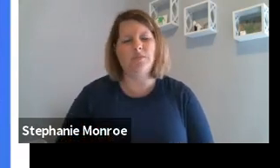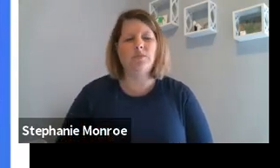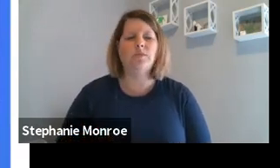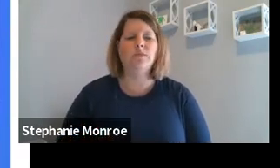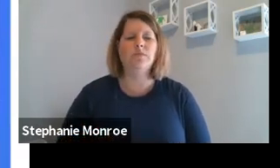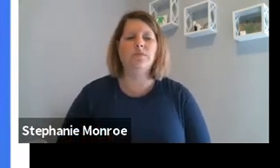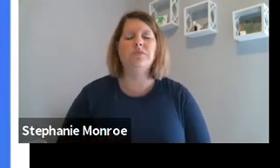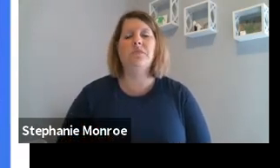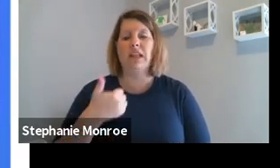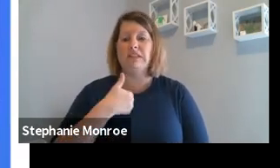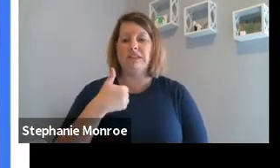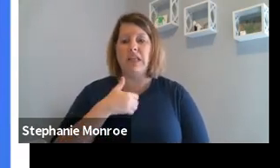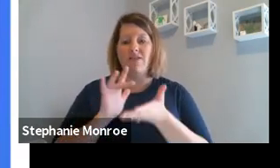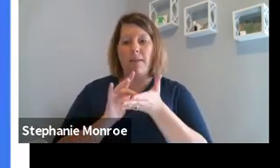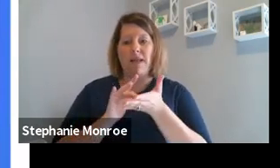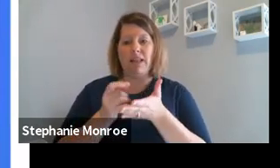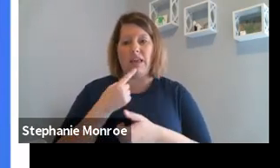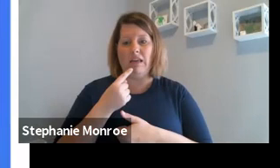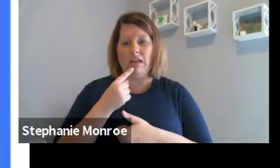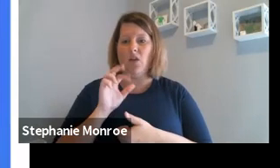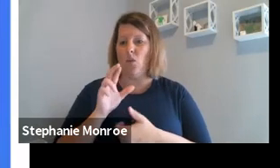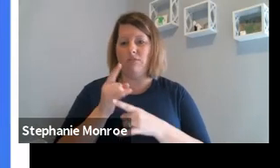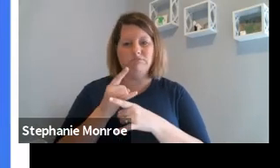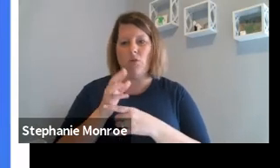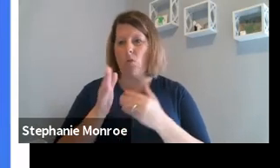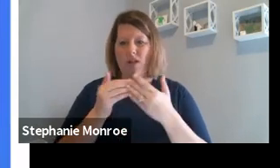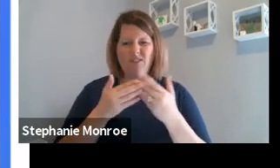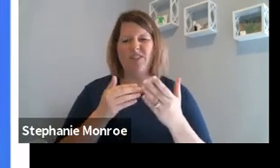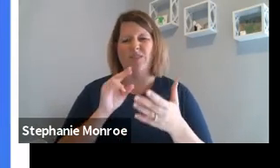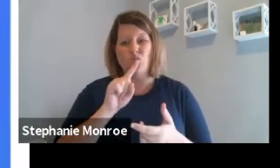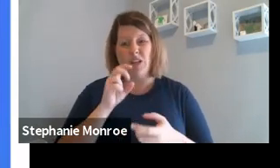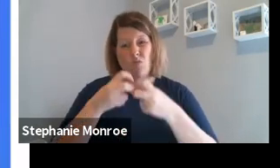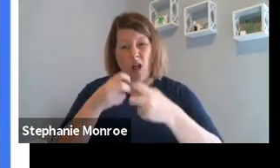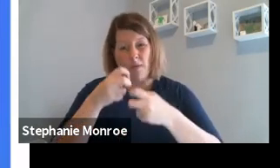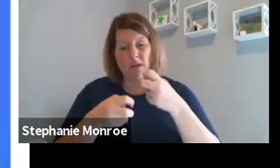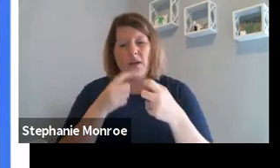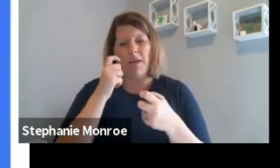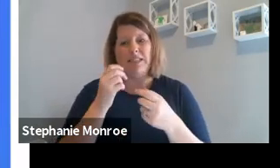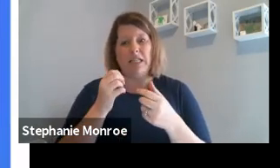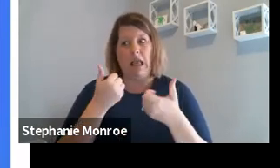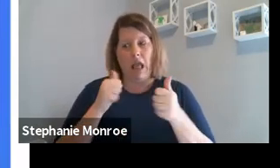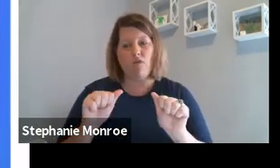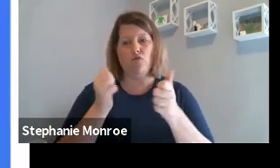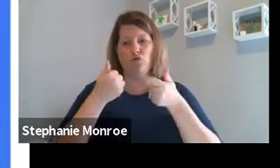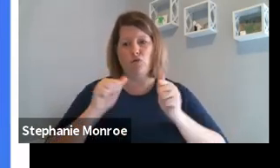That's a real problem for victims of domestic violence because, in an effort to try to endure what's happening